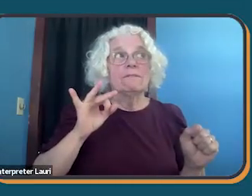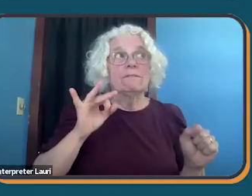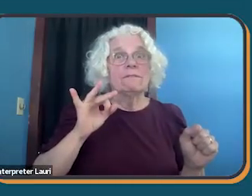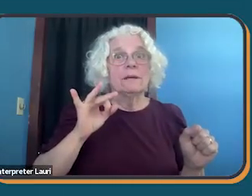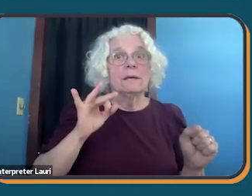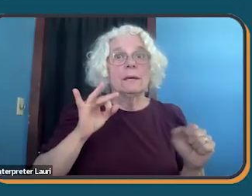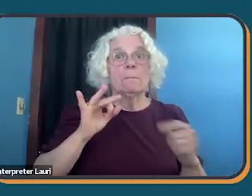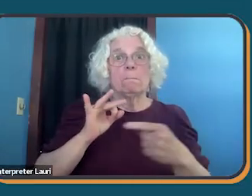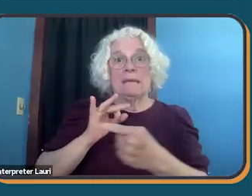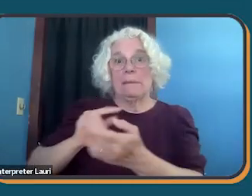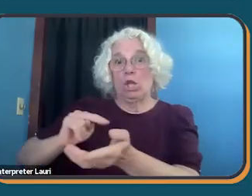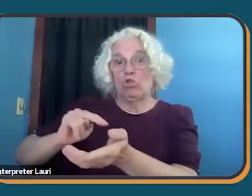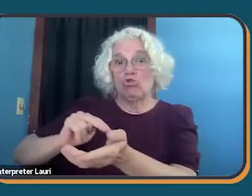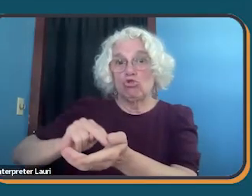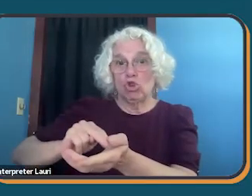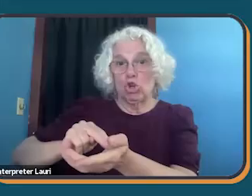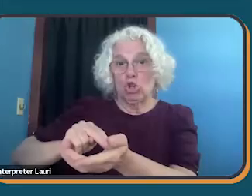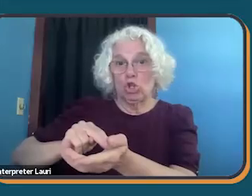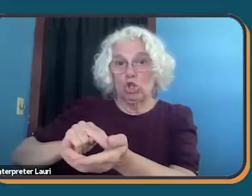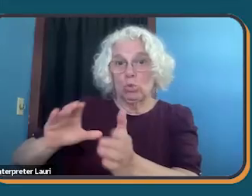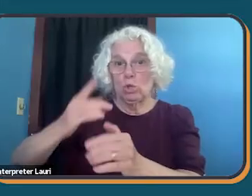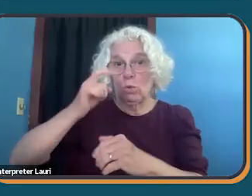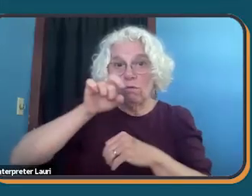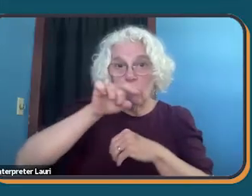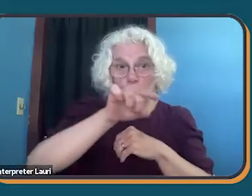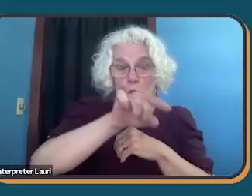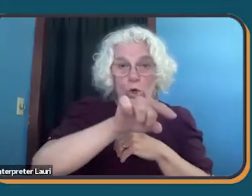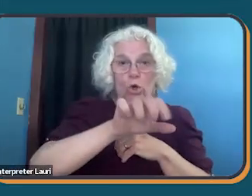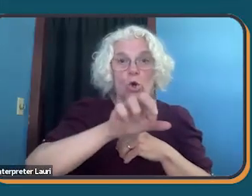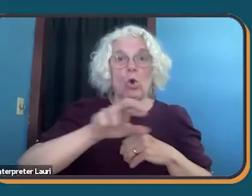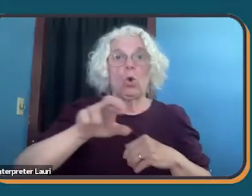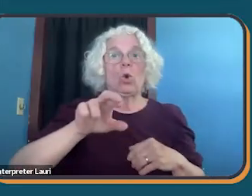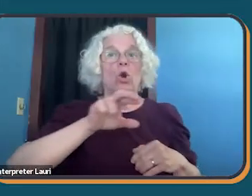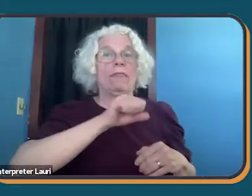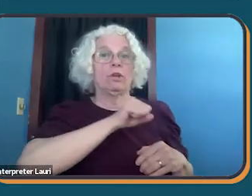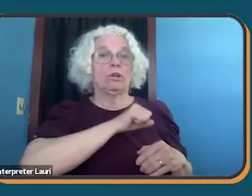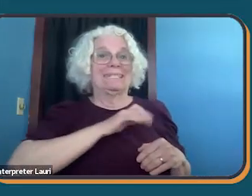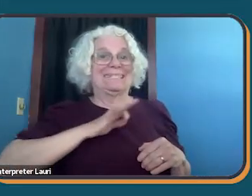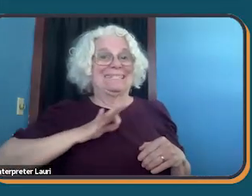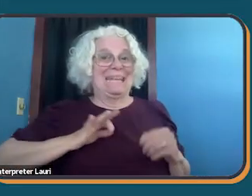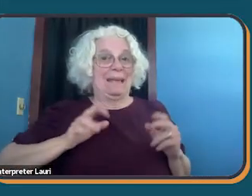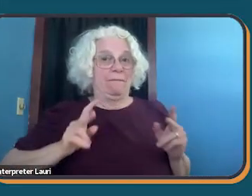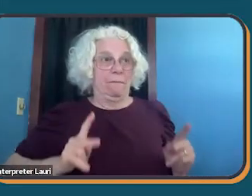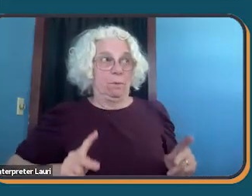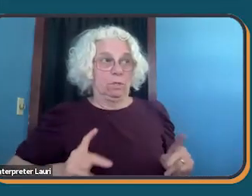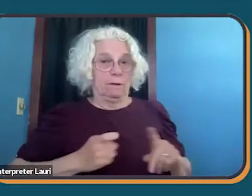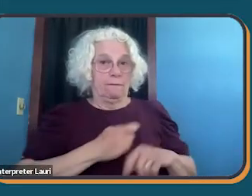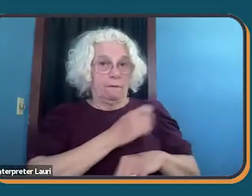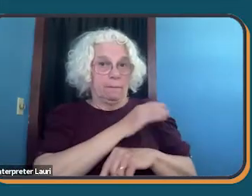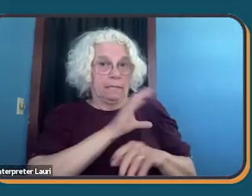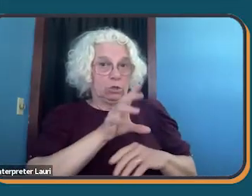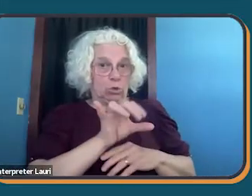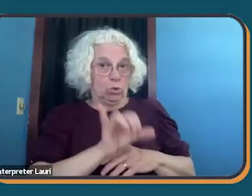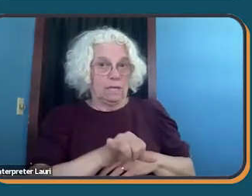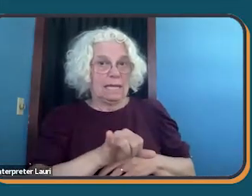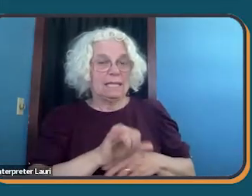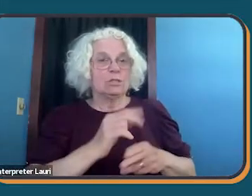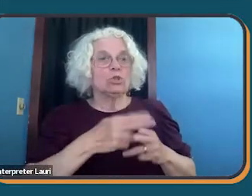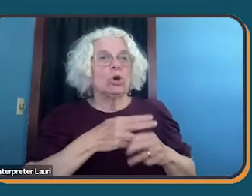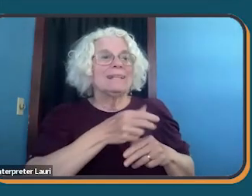by either the office nurse or perhaps another staff member at the clinic that is also qualified to do that.